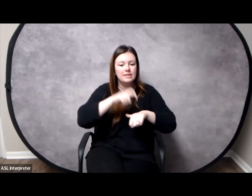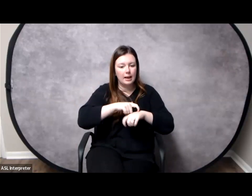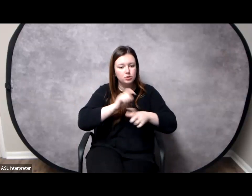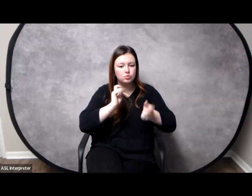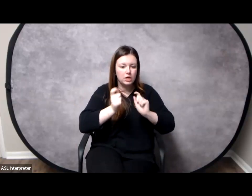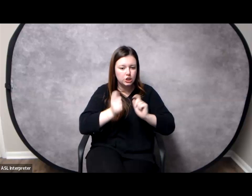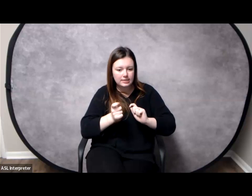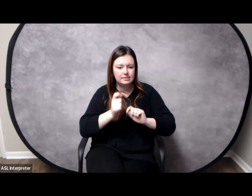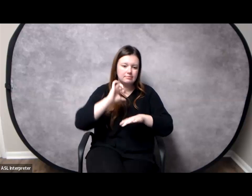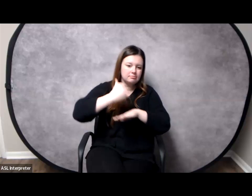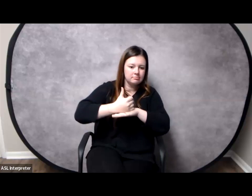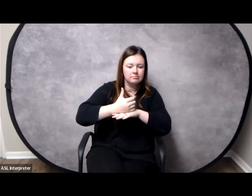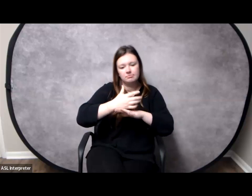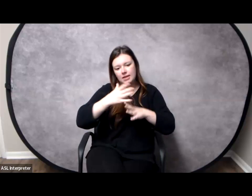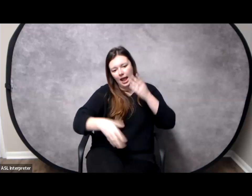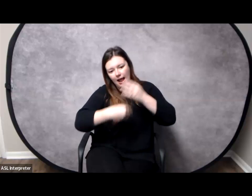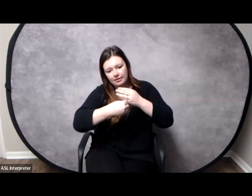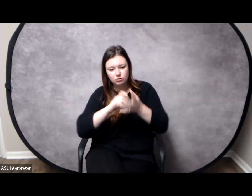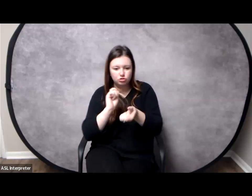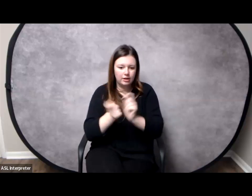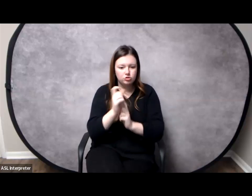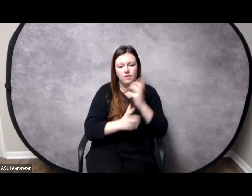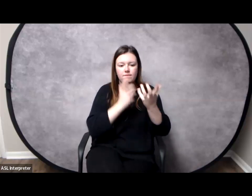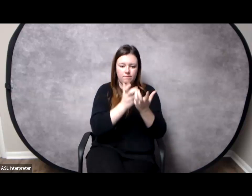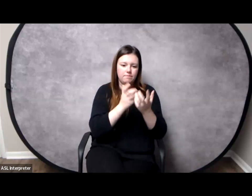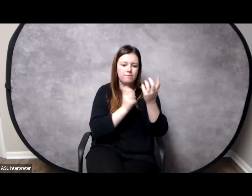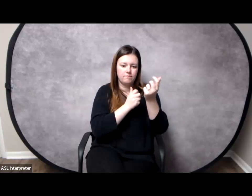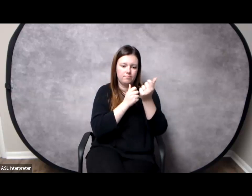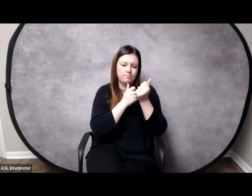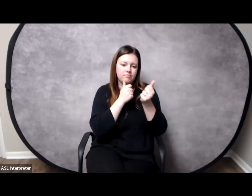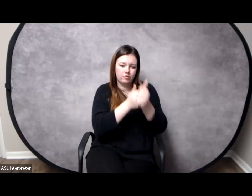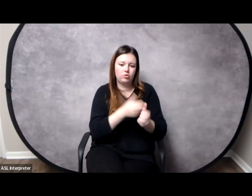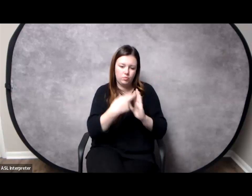And that's a place where we definitely welcome your input if you think that the timeframes